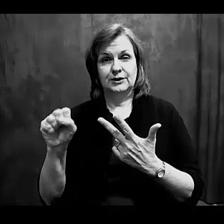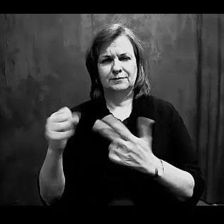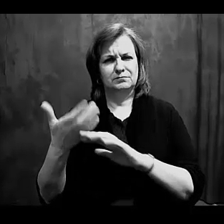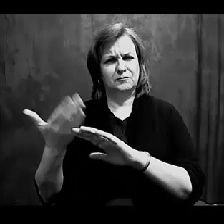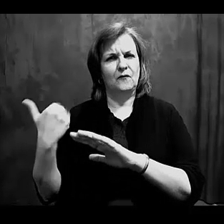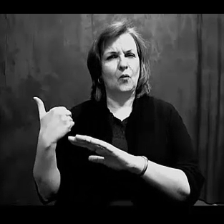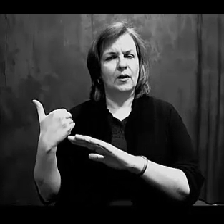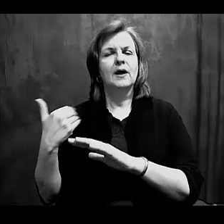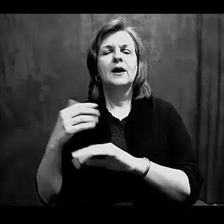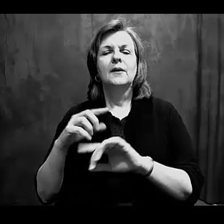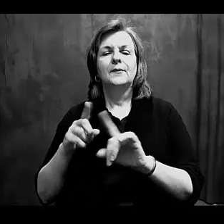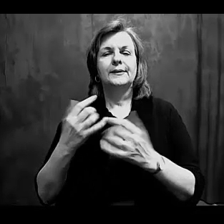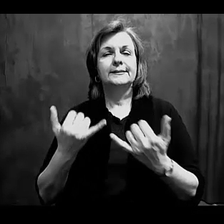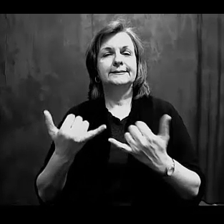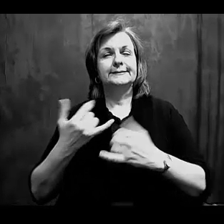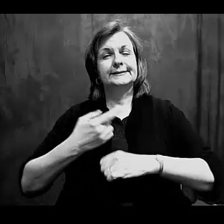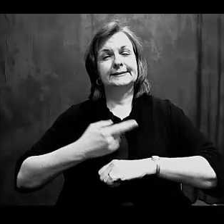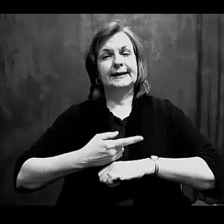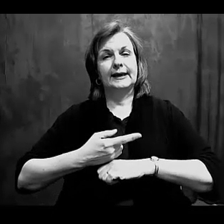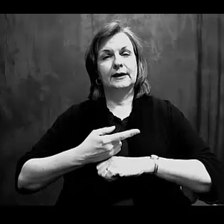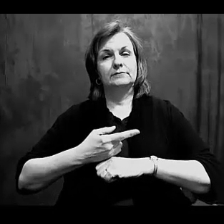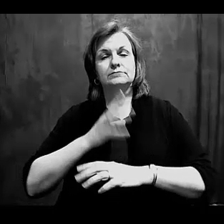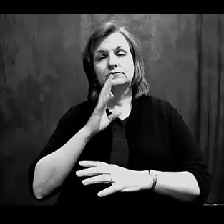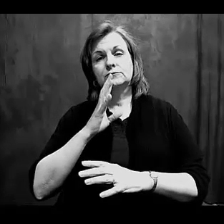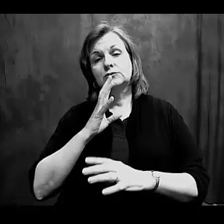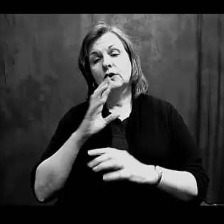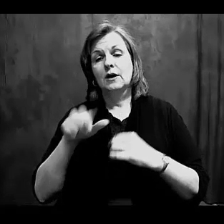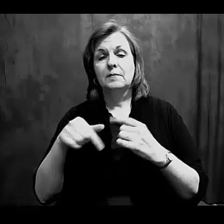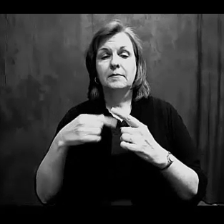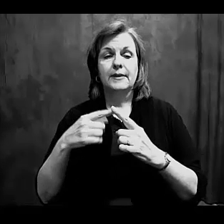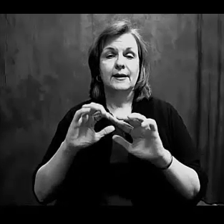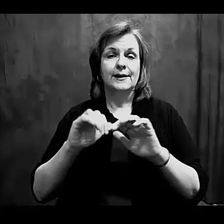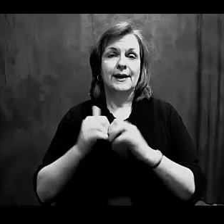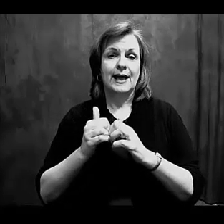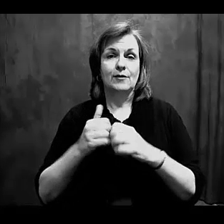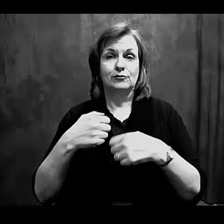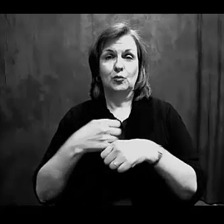but today we want to think more about how DNA is formed